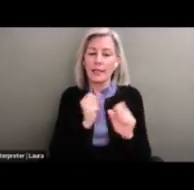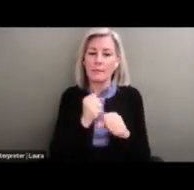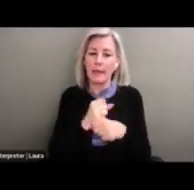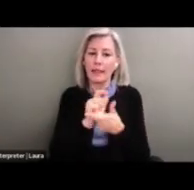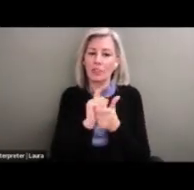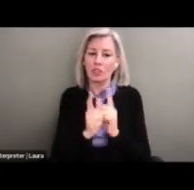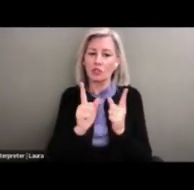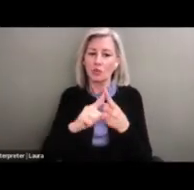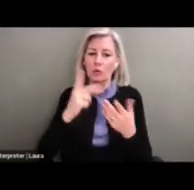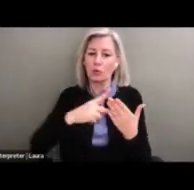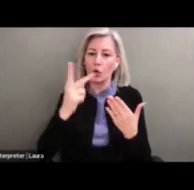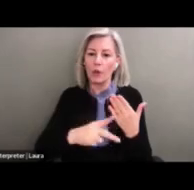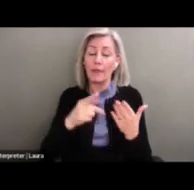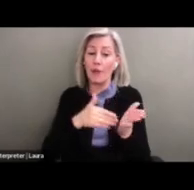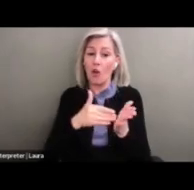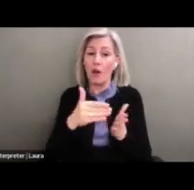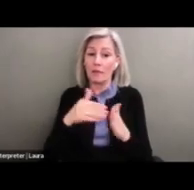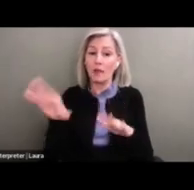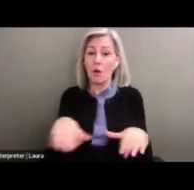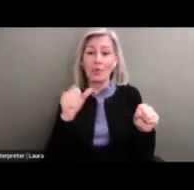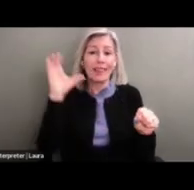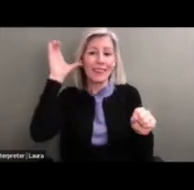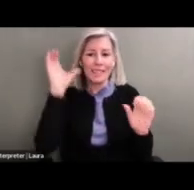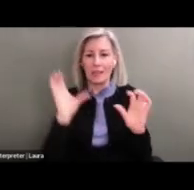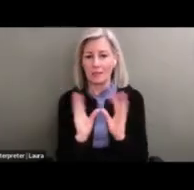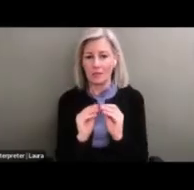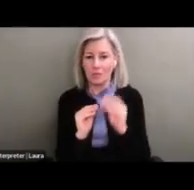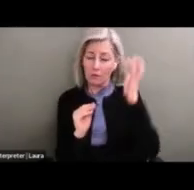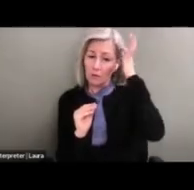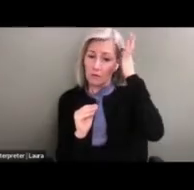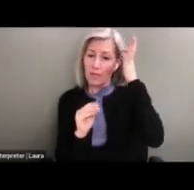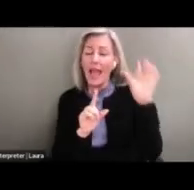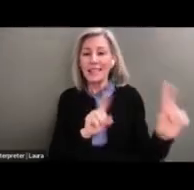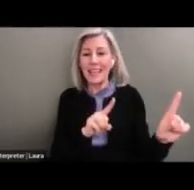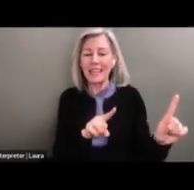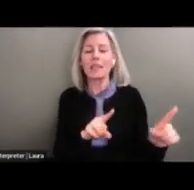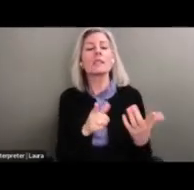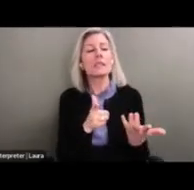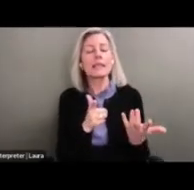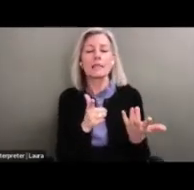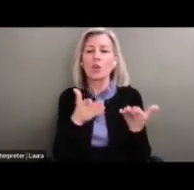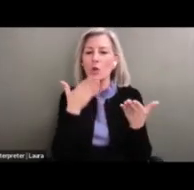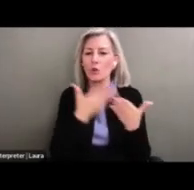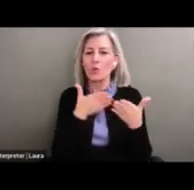If you have never attended a public meeting, you should. If your state is making changes to our program